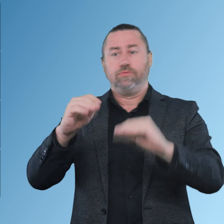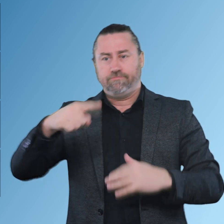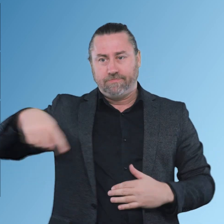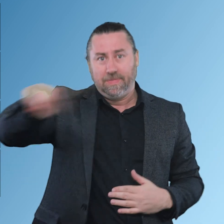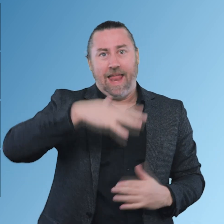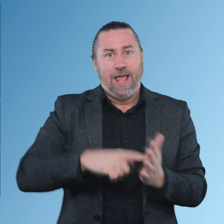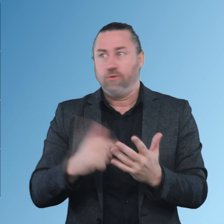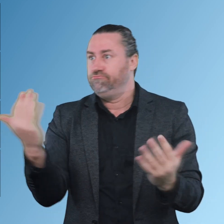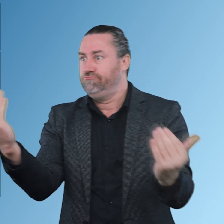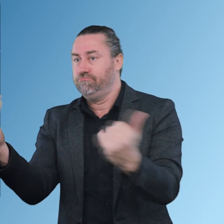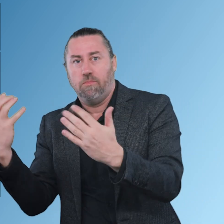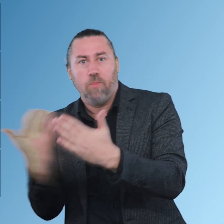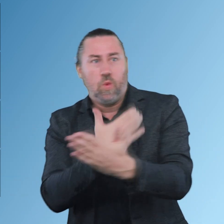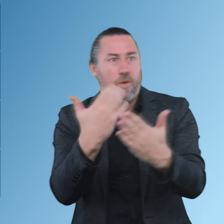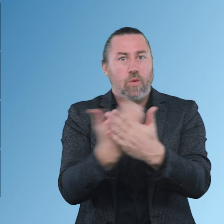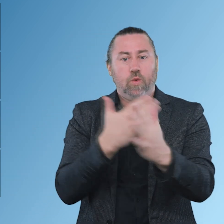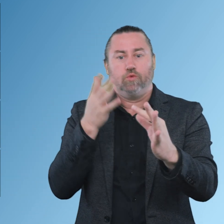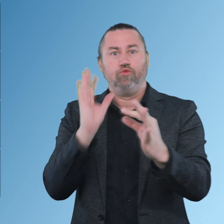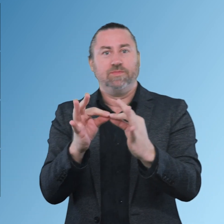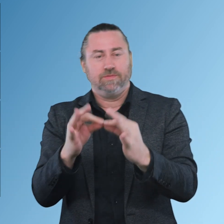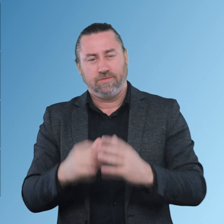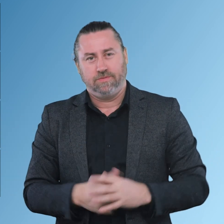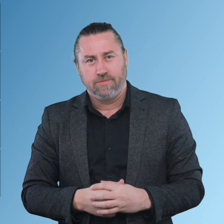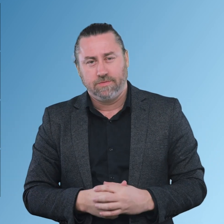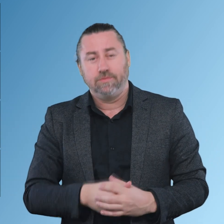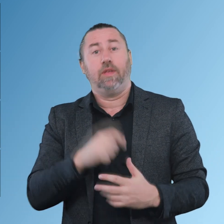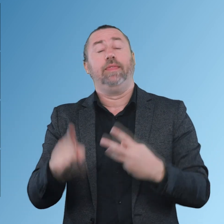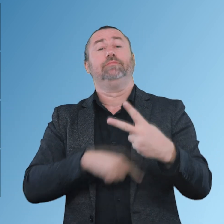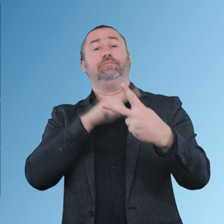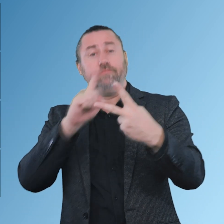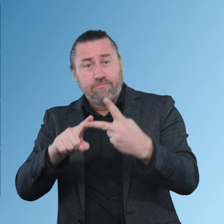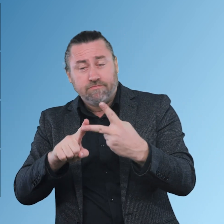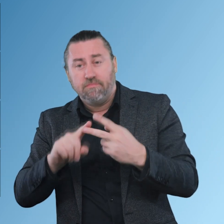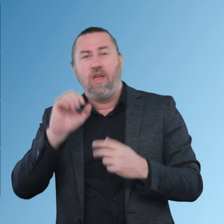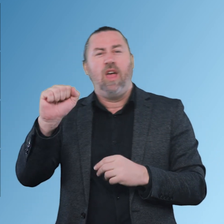supply of Auslan interpreters. That interpreting industry bodies,